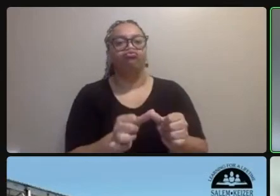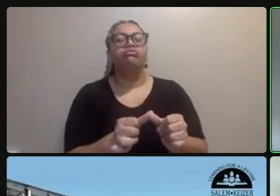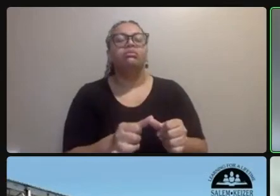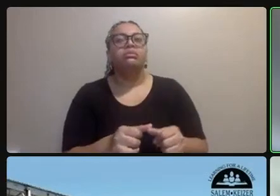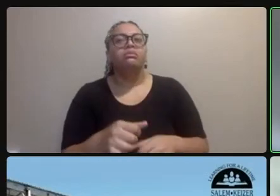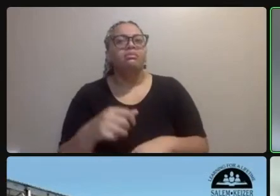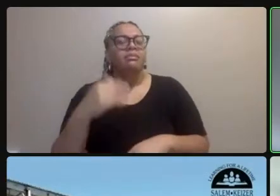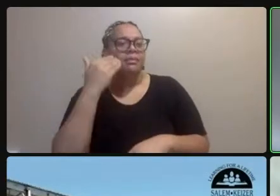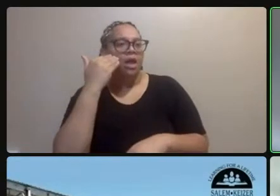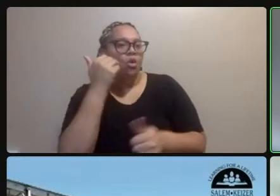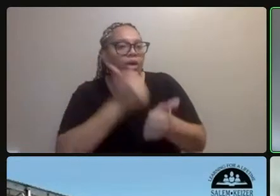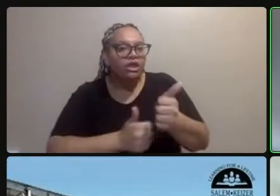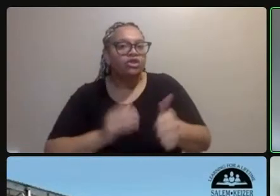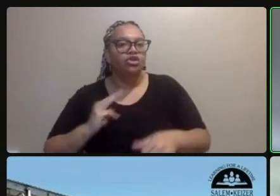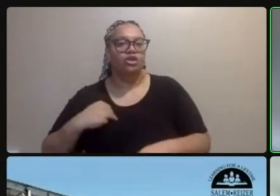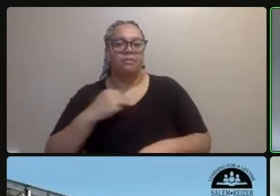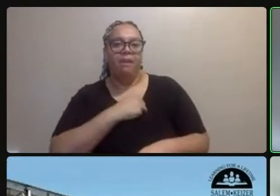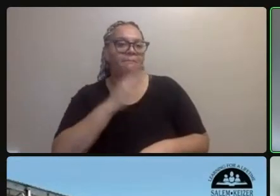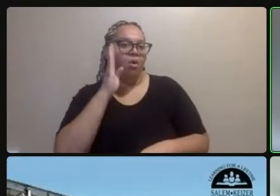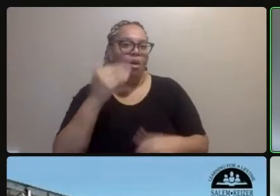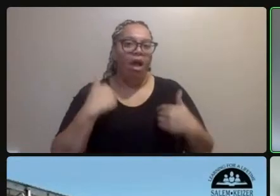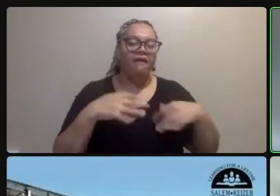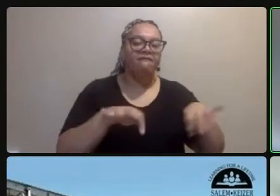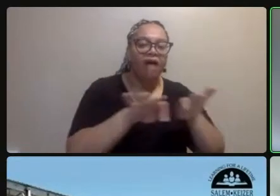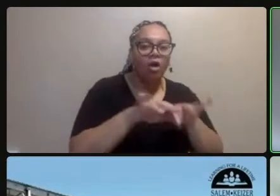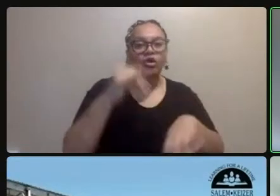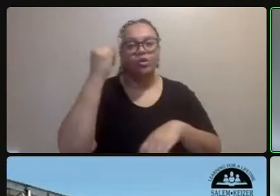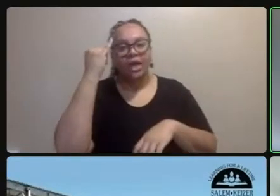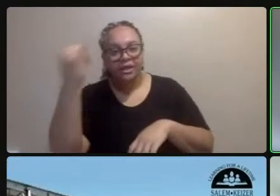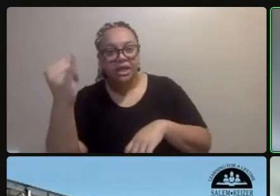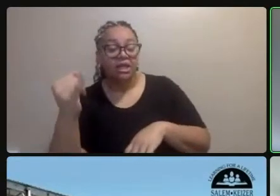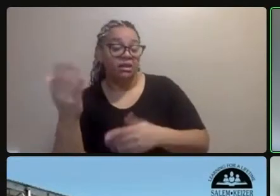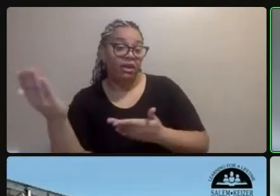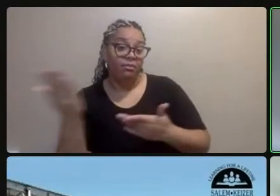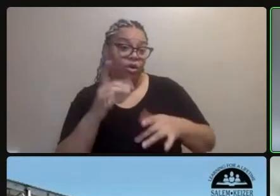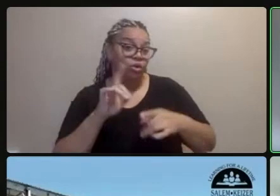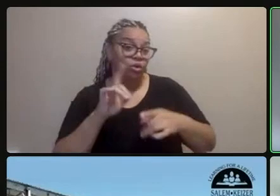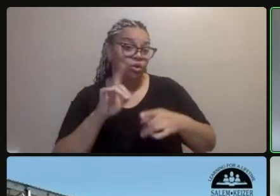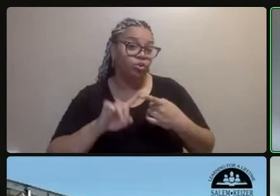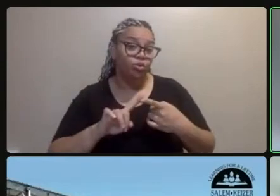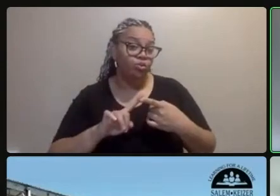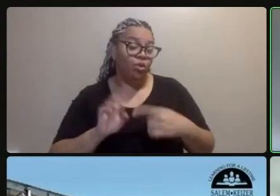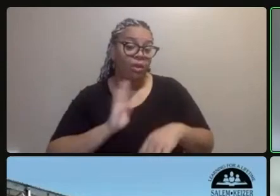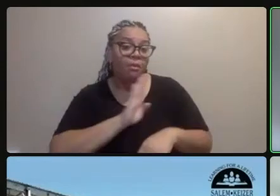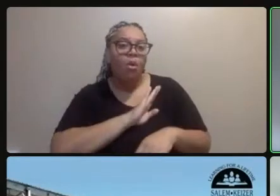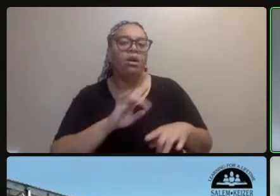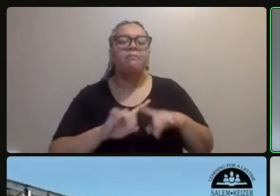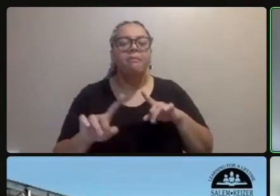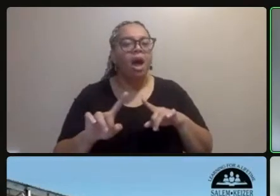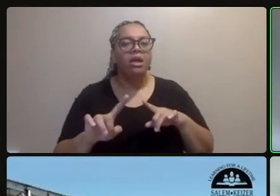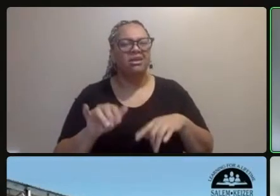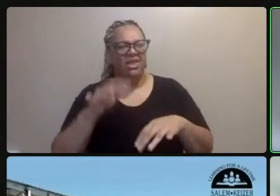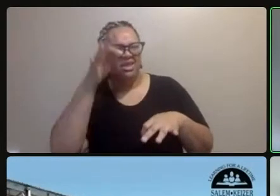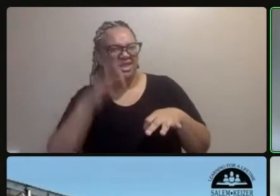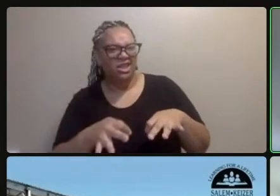REALLY SOMETHING THAT I THINK WE SHOULD KEEP IN OUR MIND ALTHOUGH TIME YES.